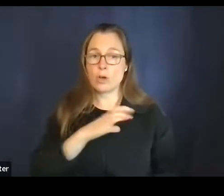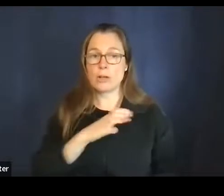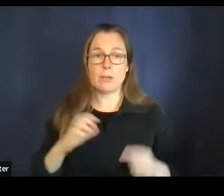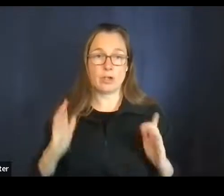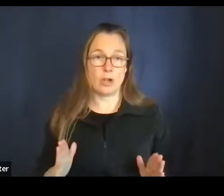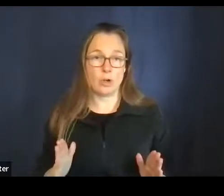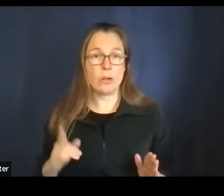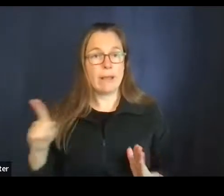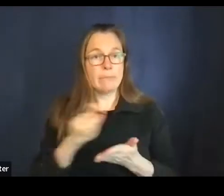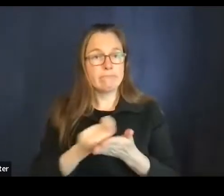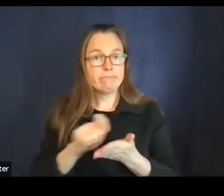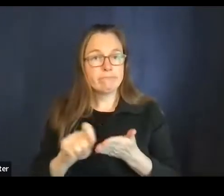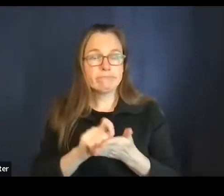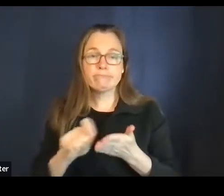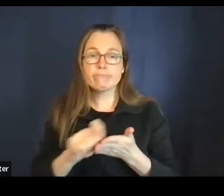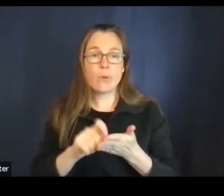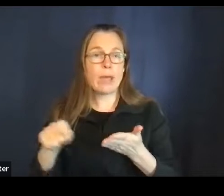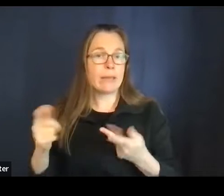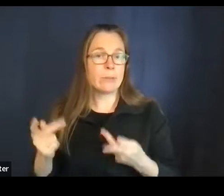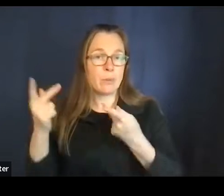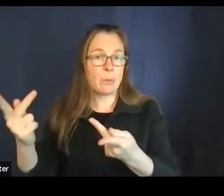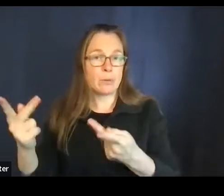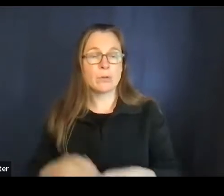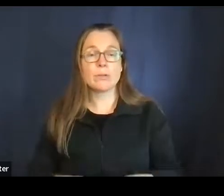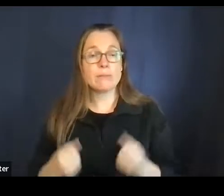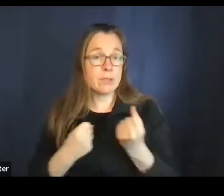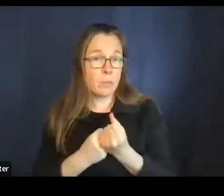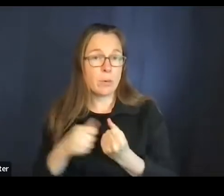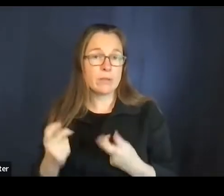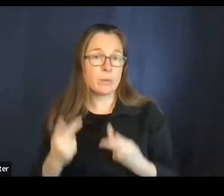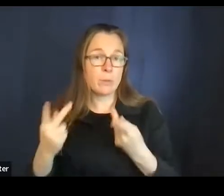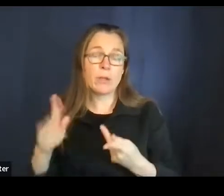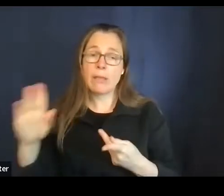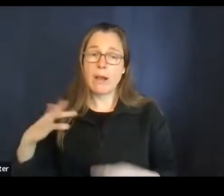Who developed and championed this proposal. Without their tireless volunteer efforts